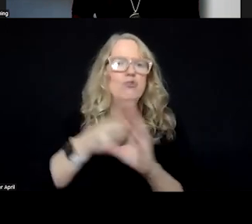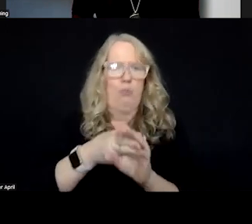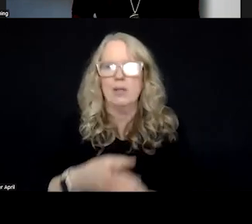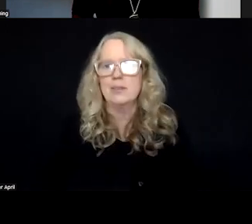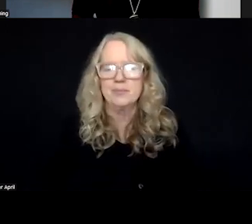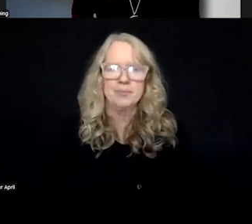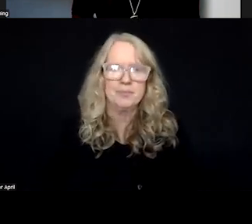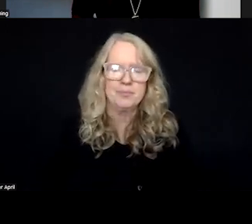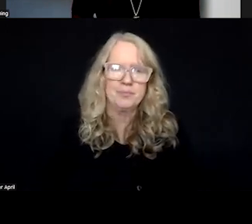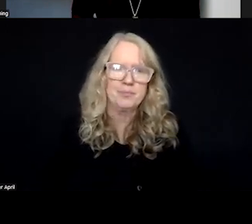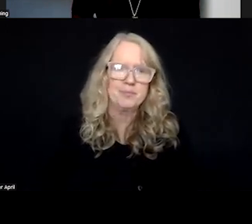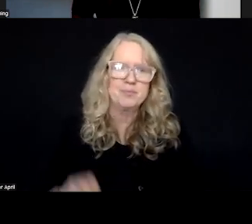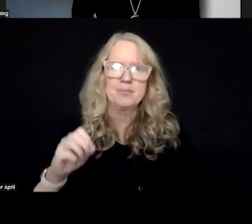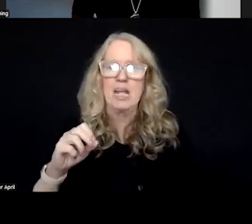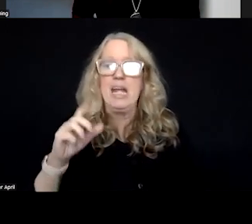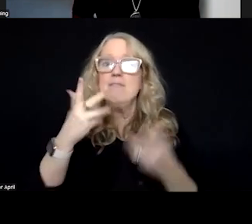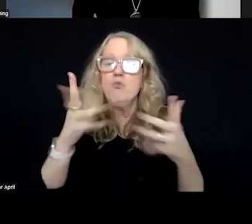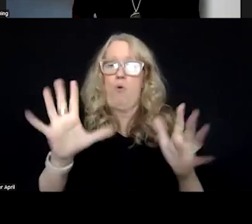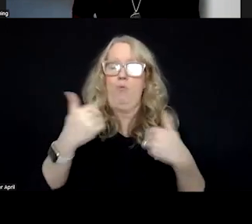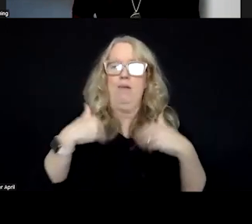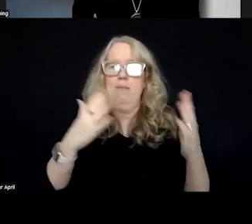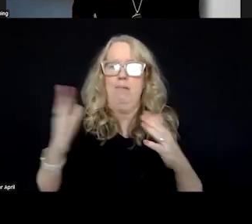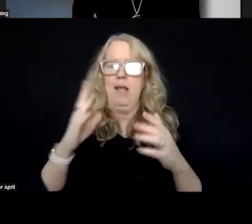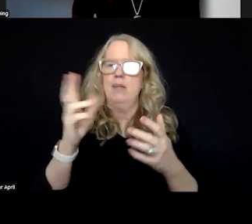IF YOU DO HAVE PLANS TO TRAVEL FOR EUROPE. MAYBE YOU ARE GOING